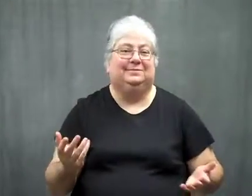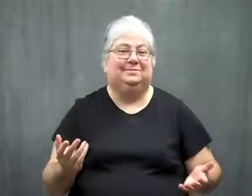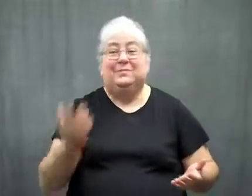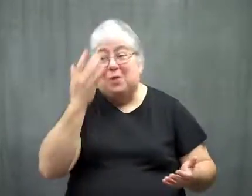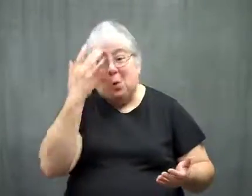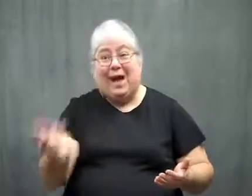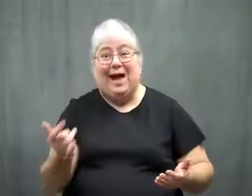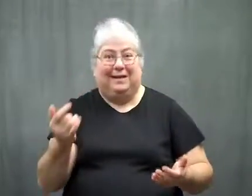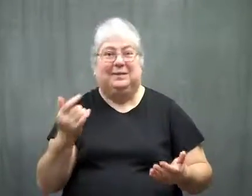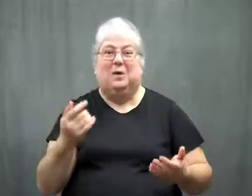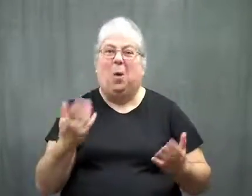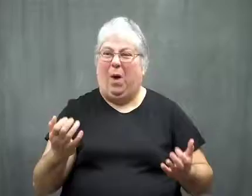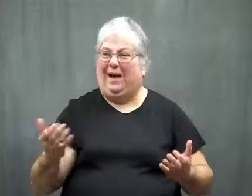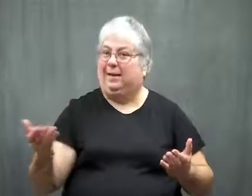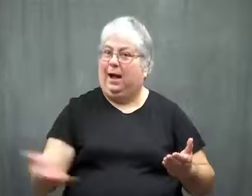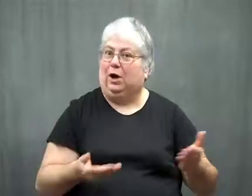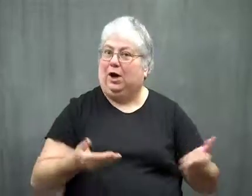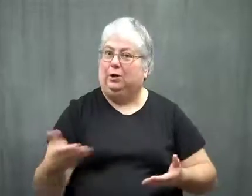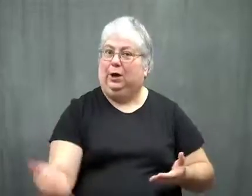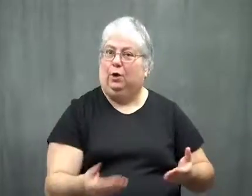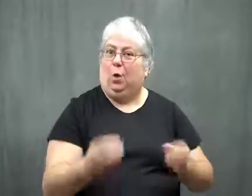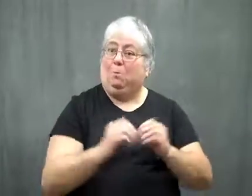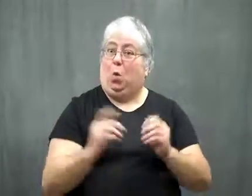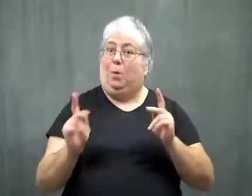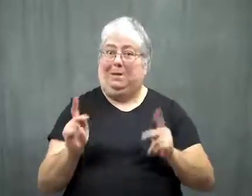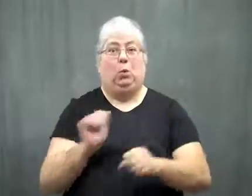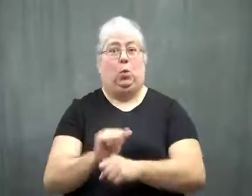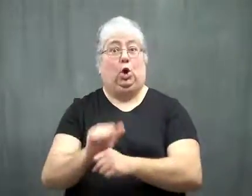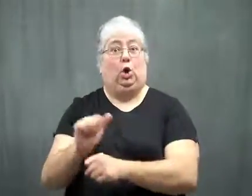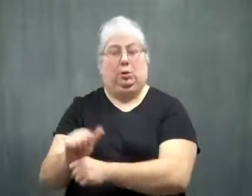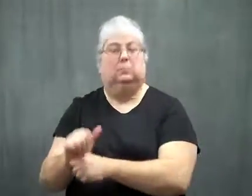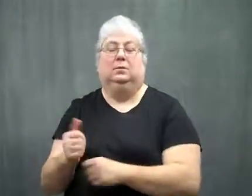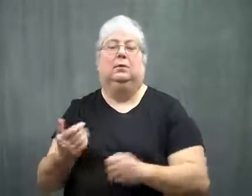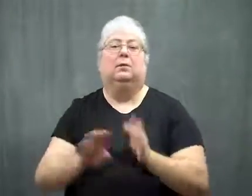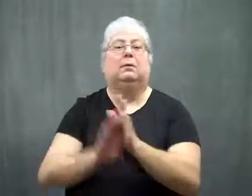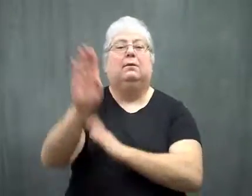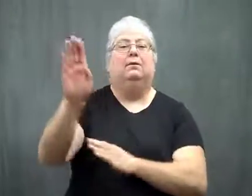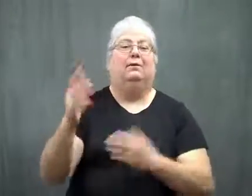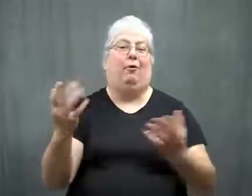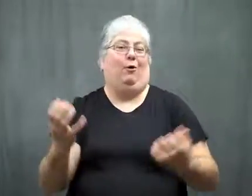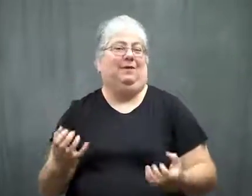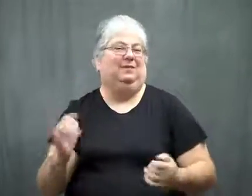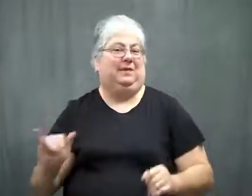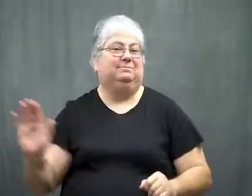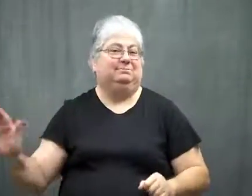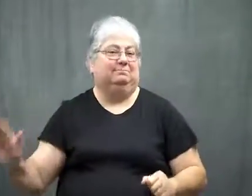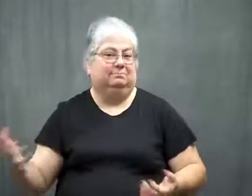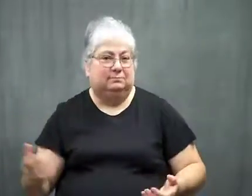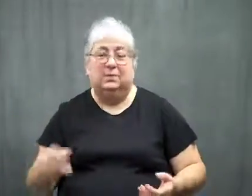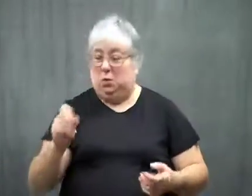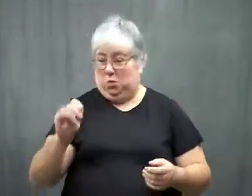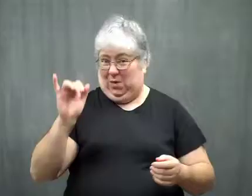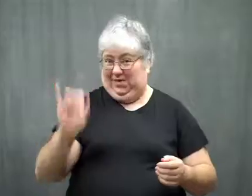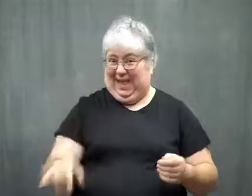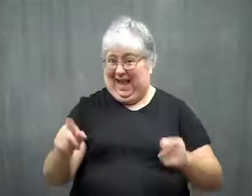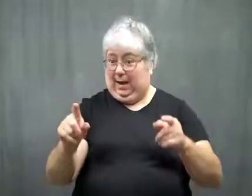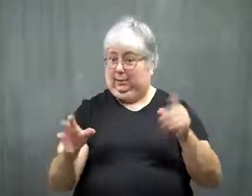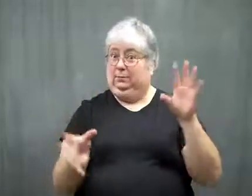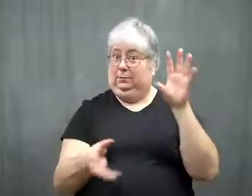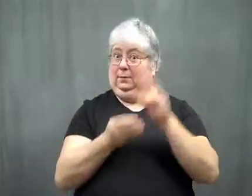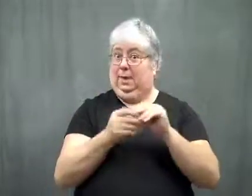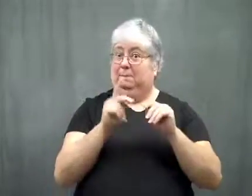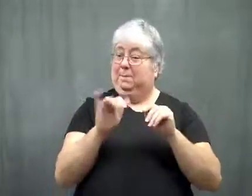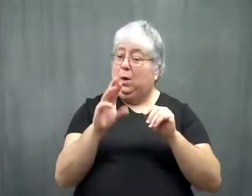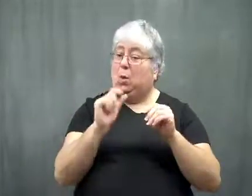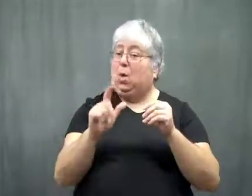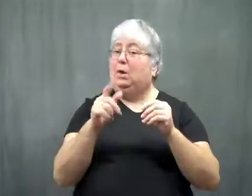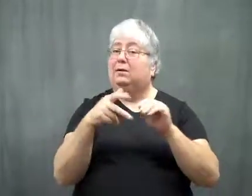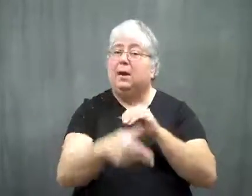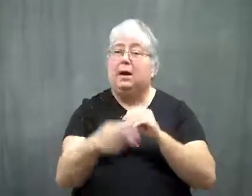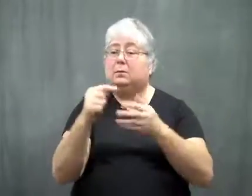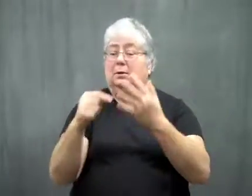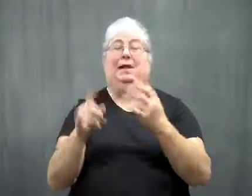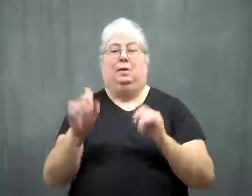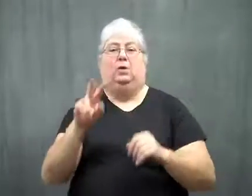The president wants to encourage hiring so that more people are put to work.